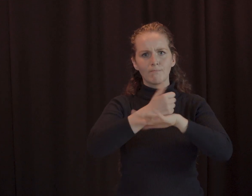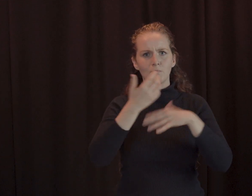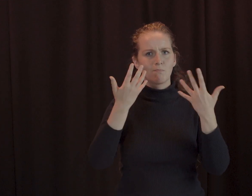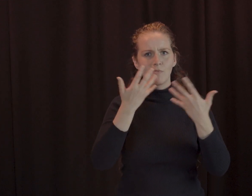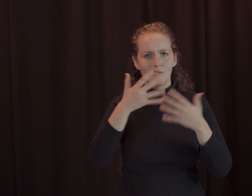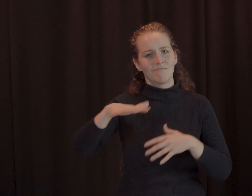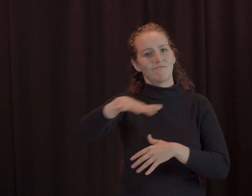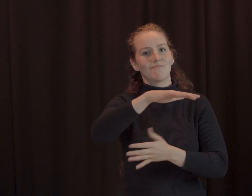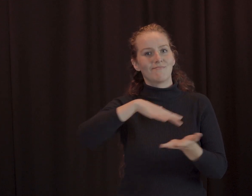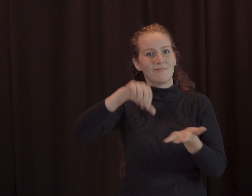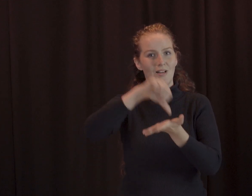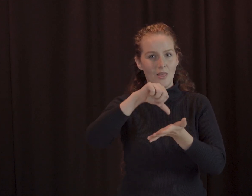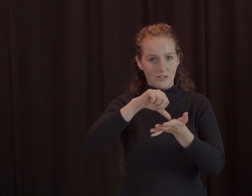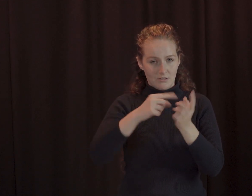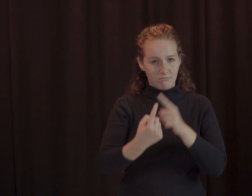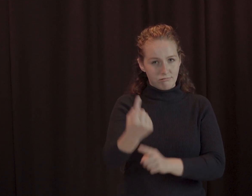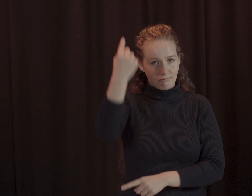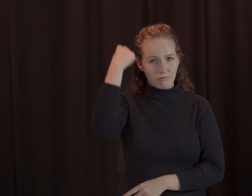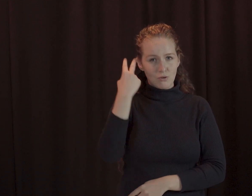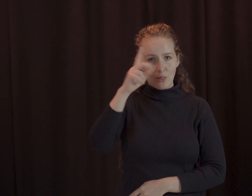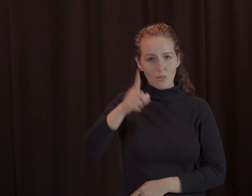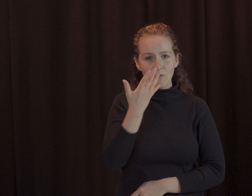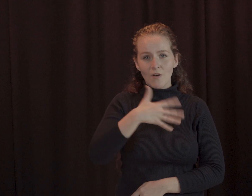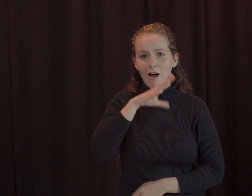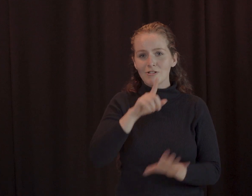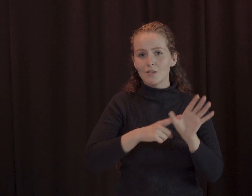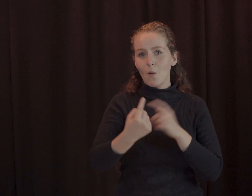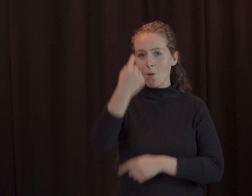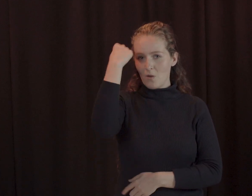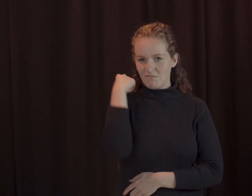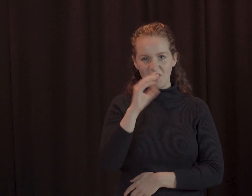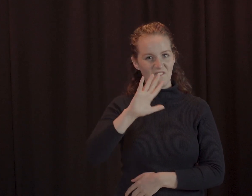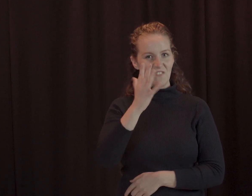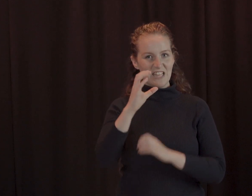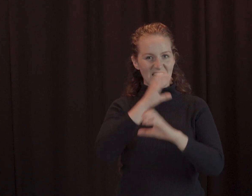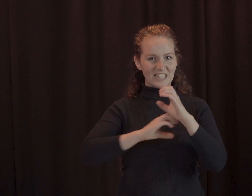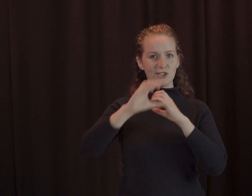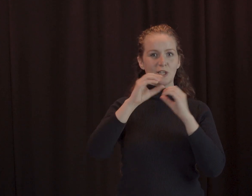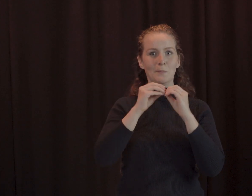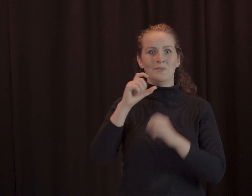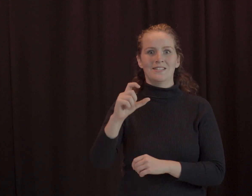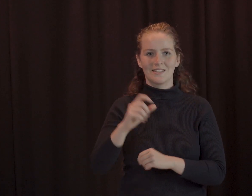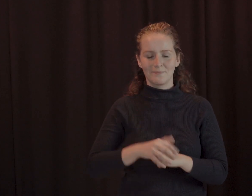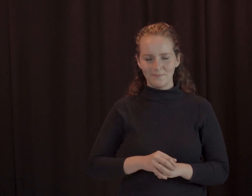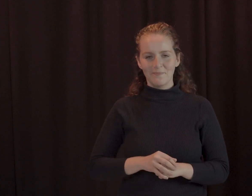This was built in Athens 2500 years ago in the 5th century B.C..